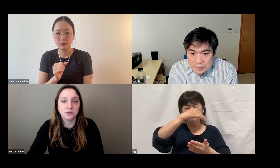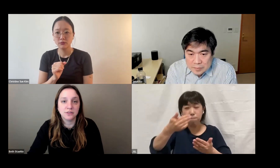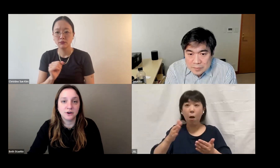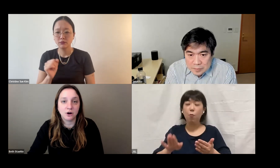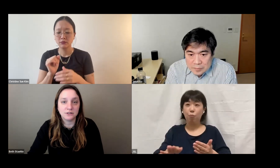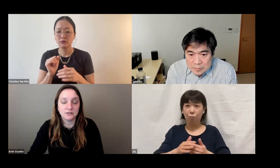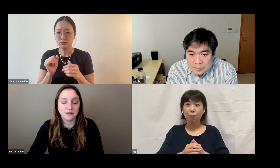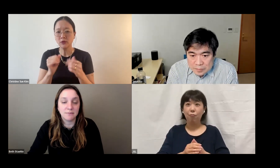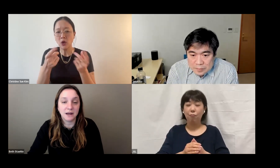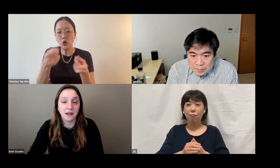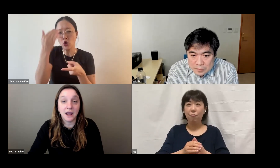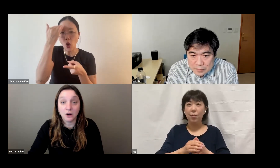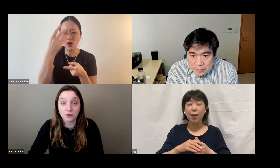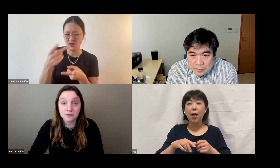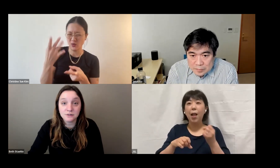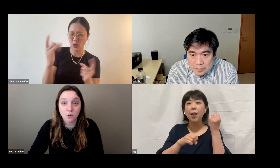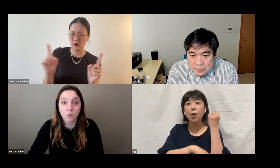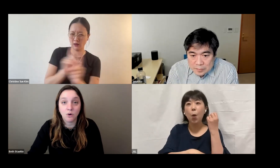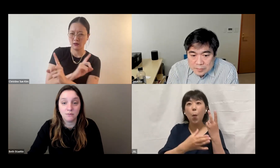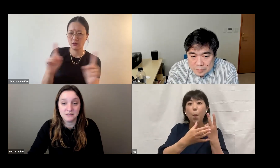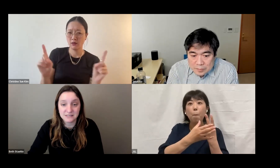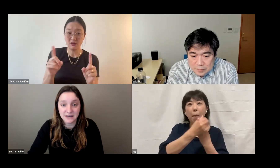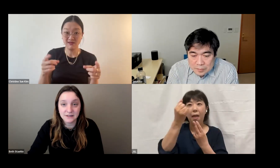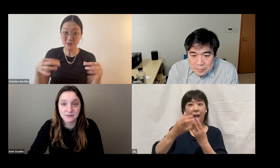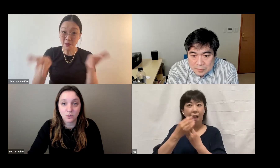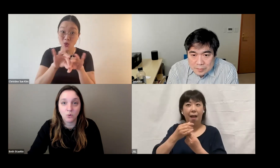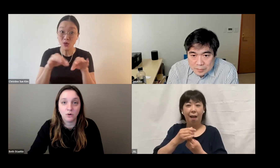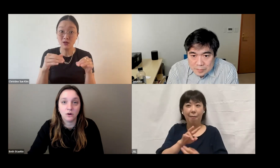that there aren't that many errors or mistakes or